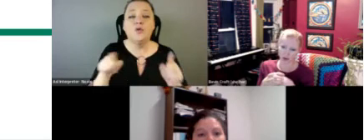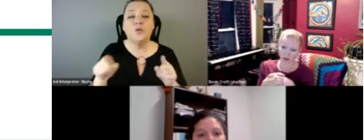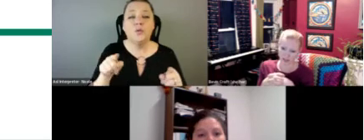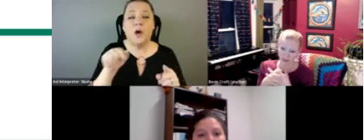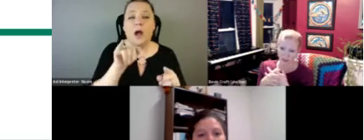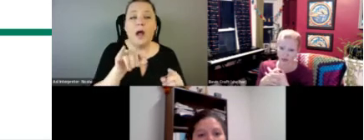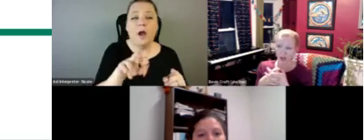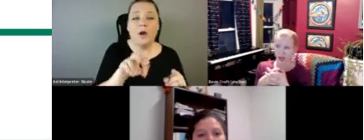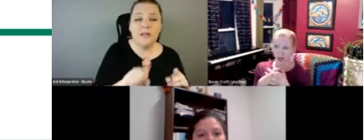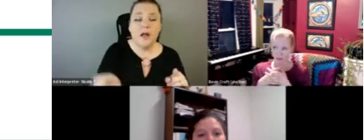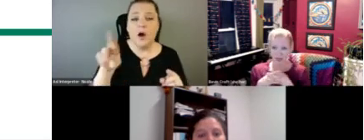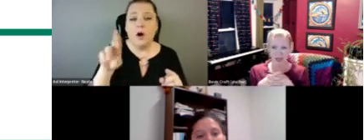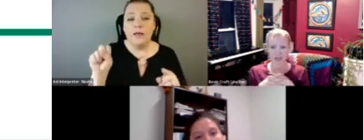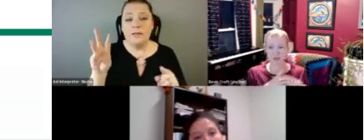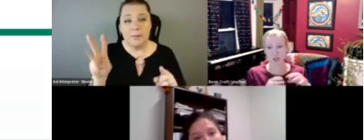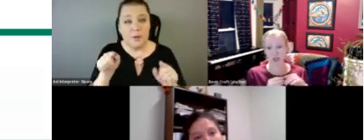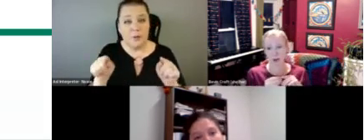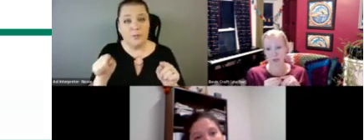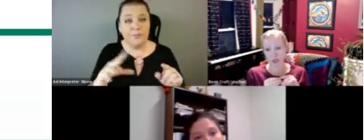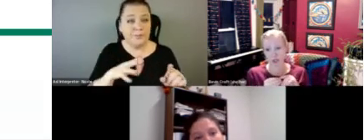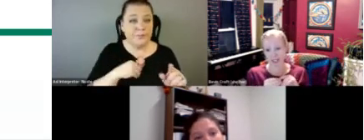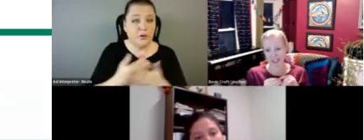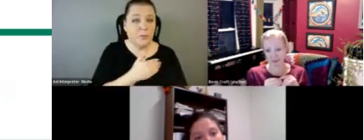the Rs? W accepting new members currently?